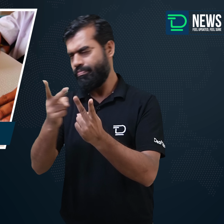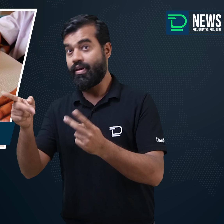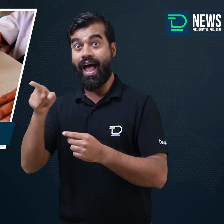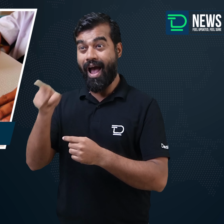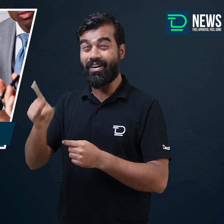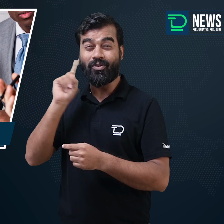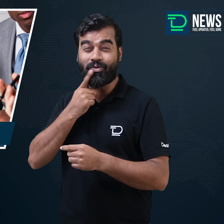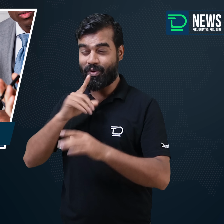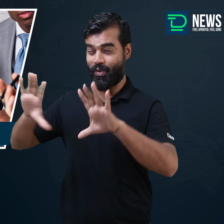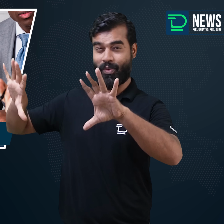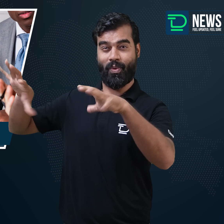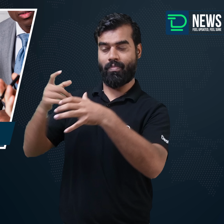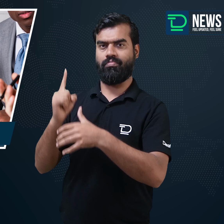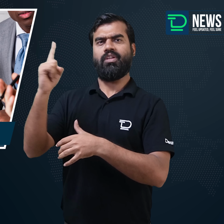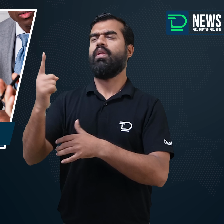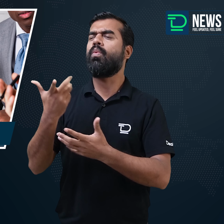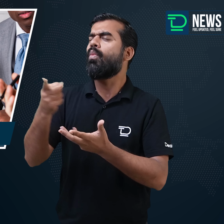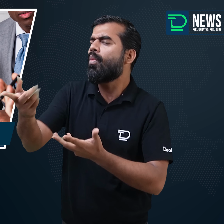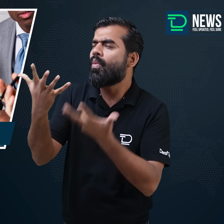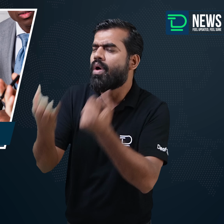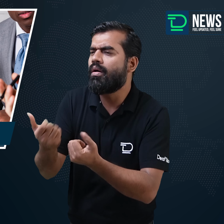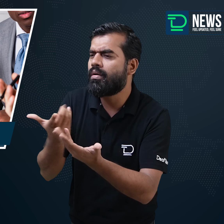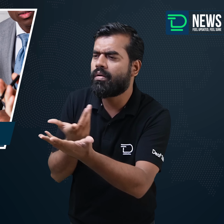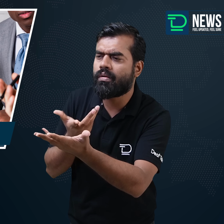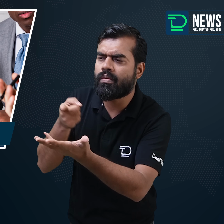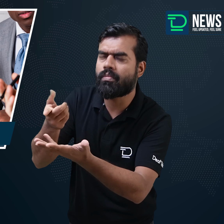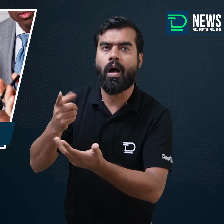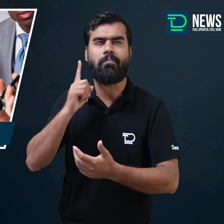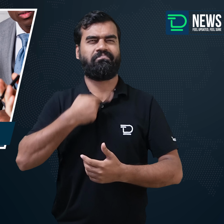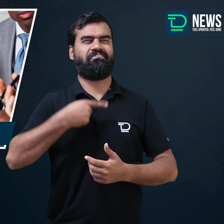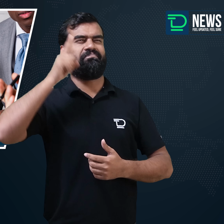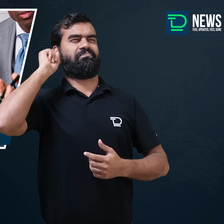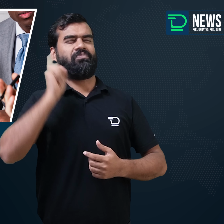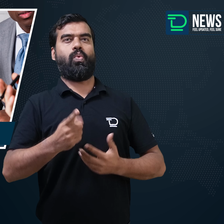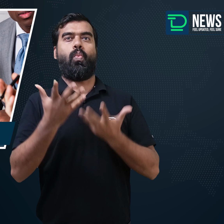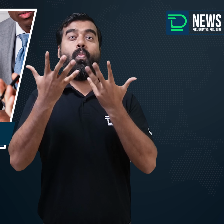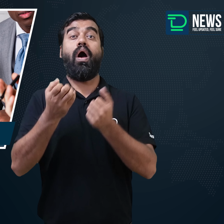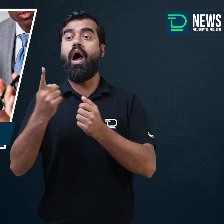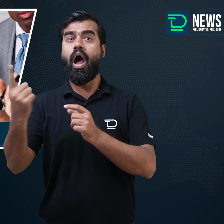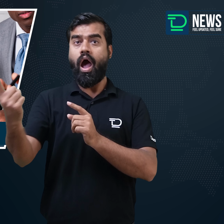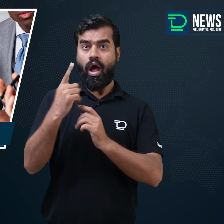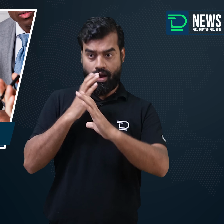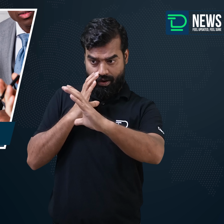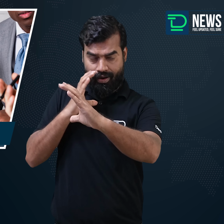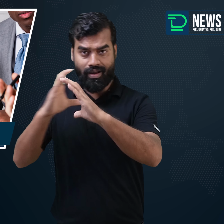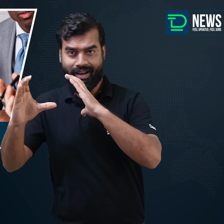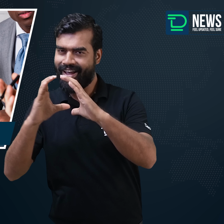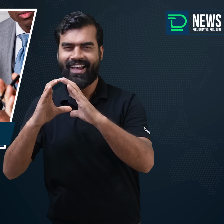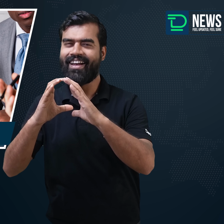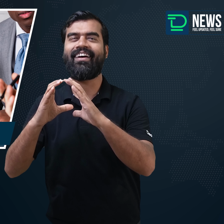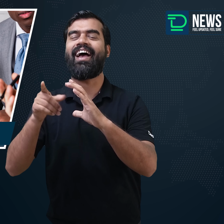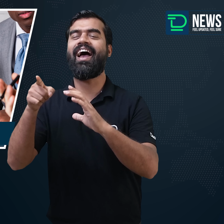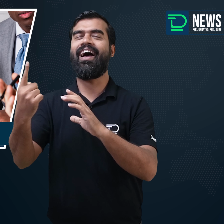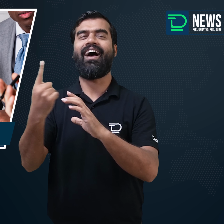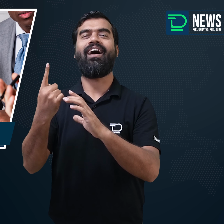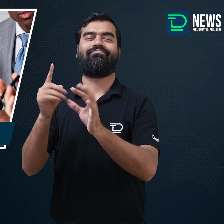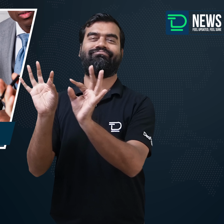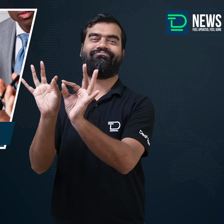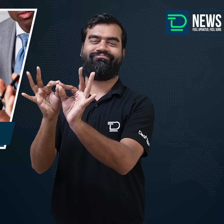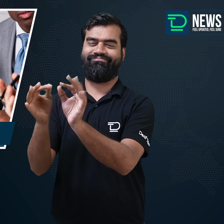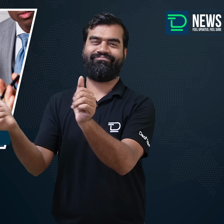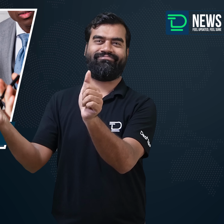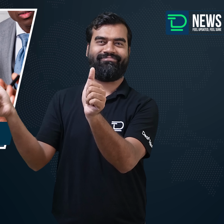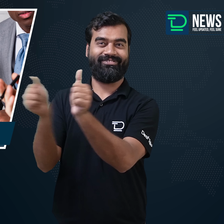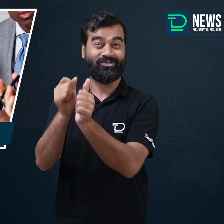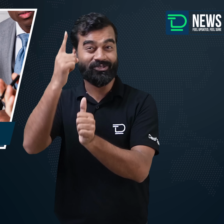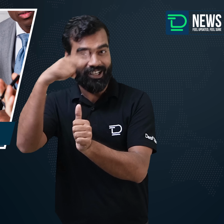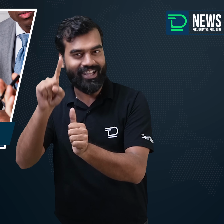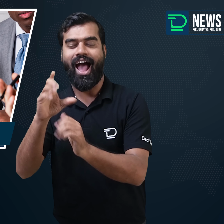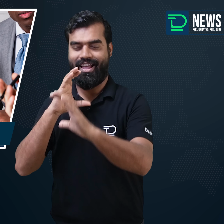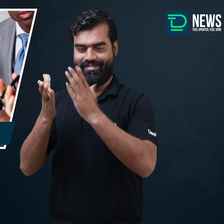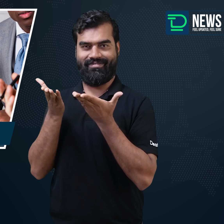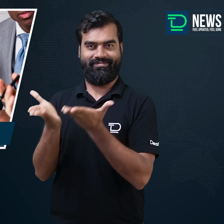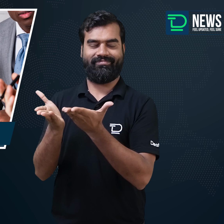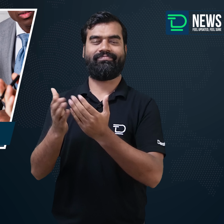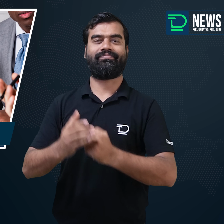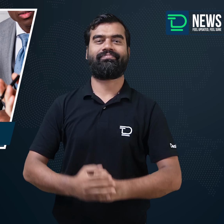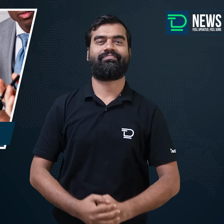Like this many groups meet kings. Finally a deaf group met the king with an interpreter.